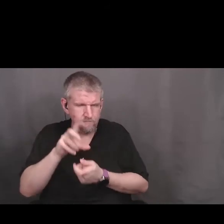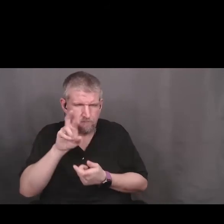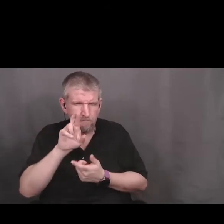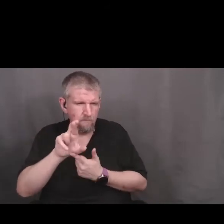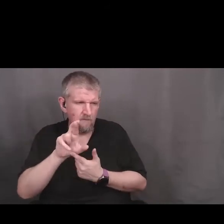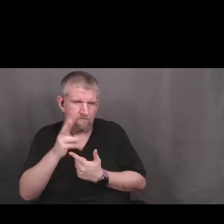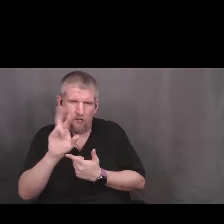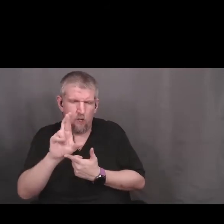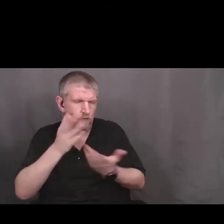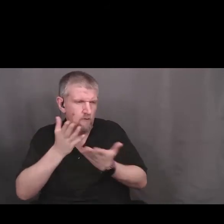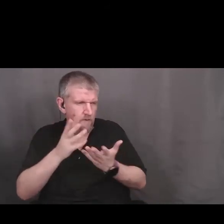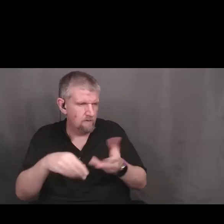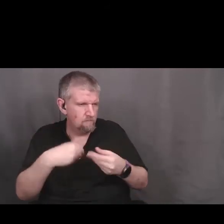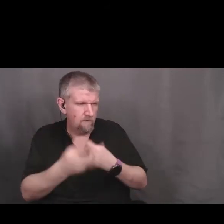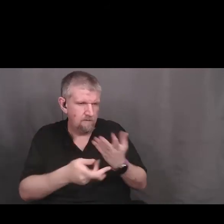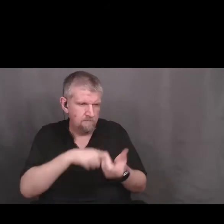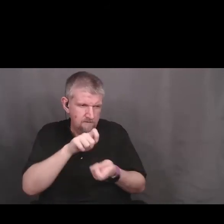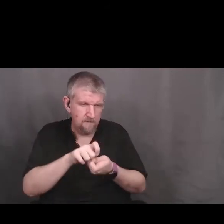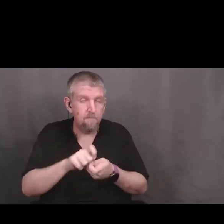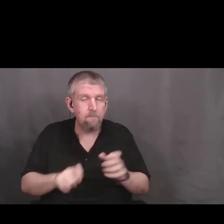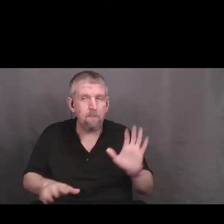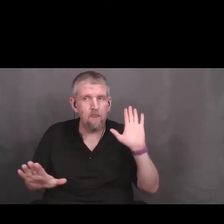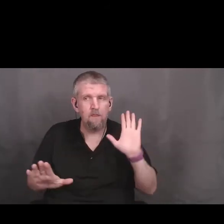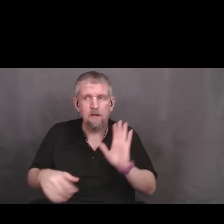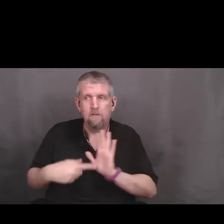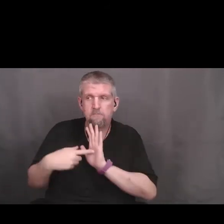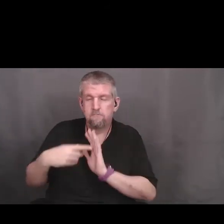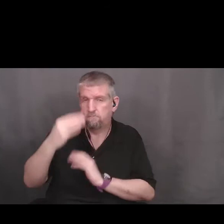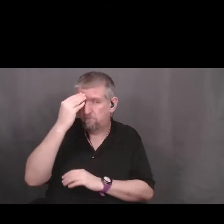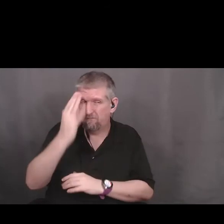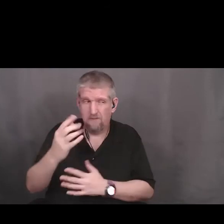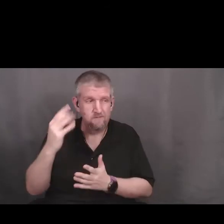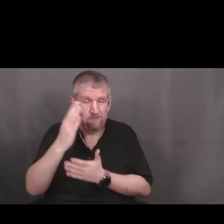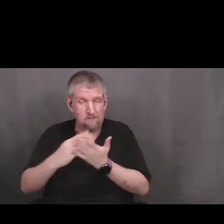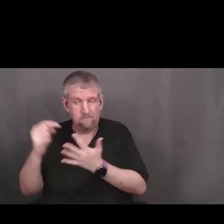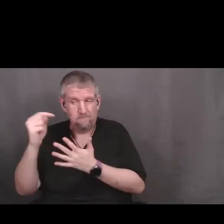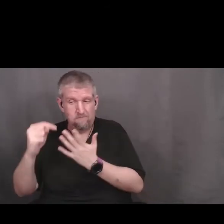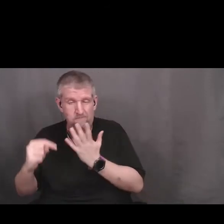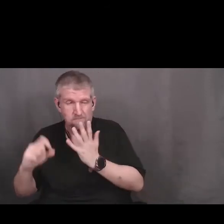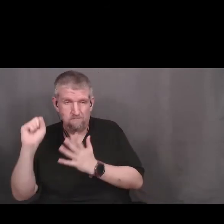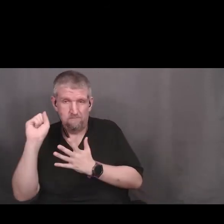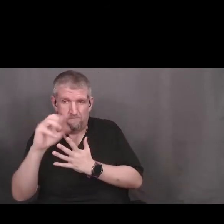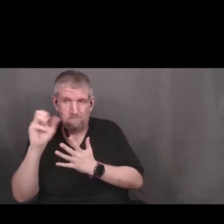and I must point out that some of the services that I'm going to highlight,